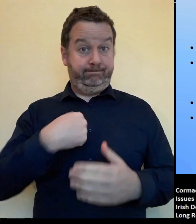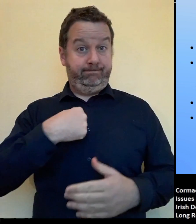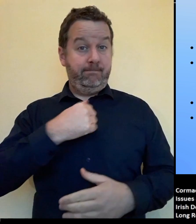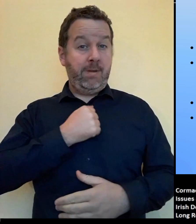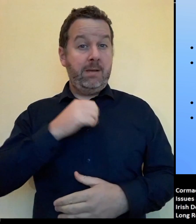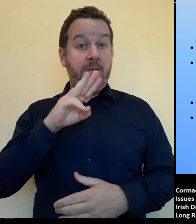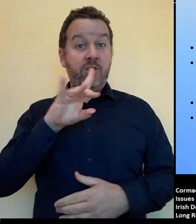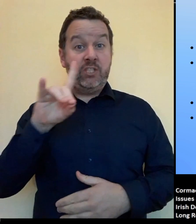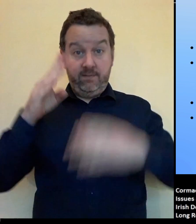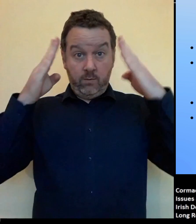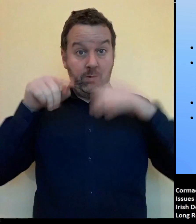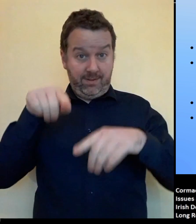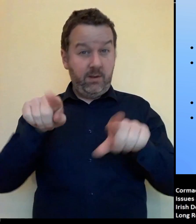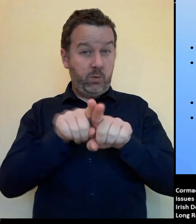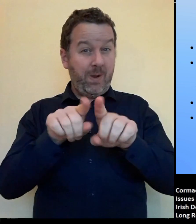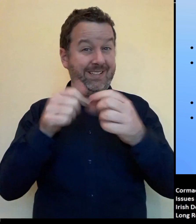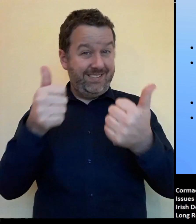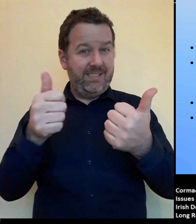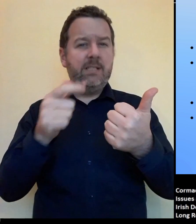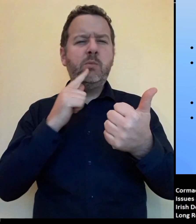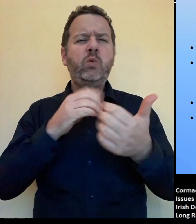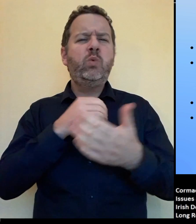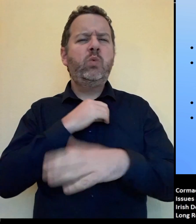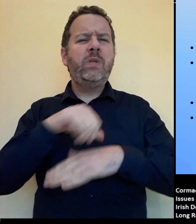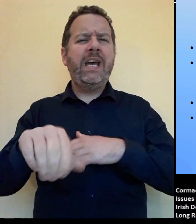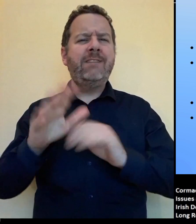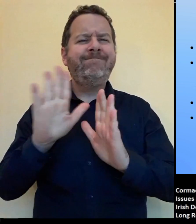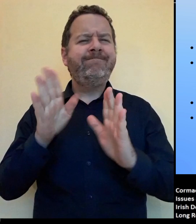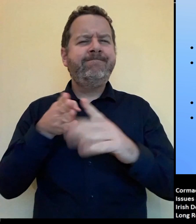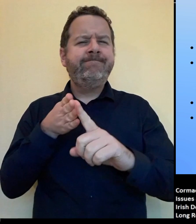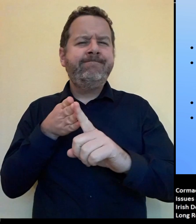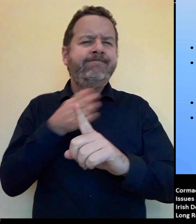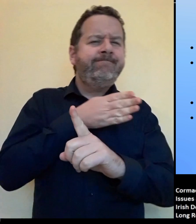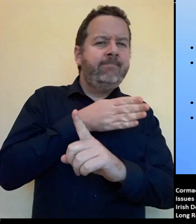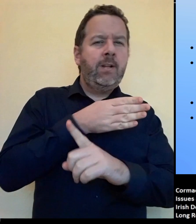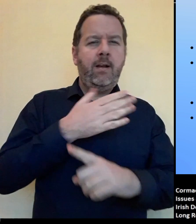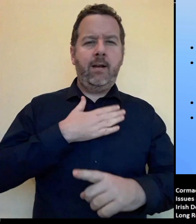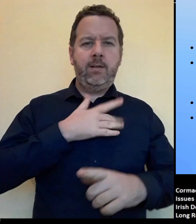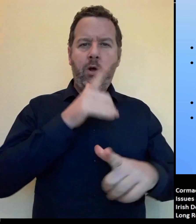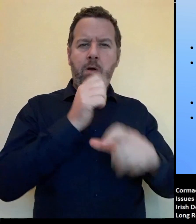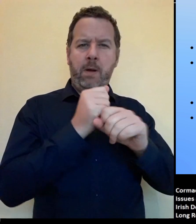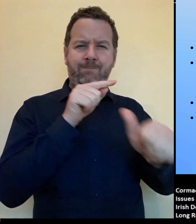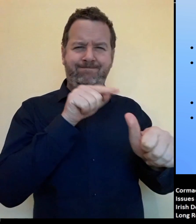This is also a focus within my PhD work, but for my presentation today I want to talk more specifically